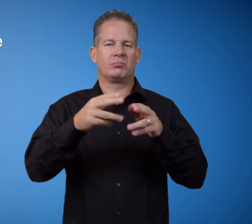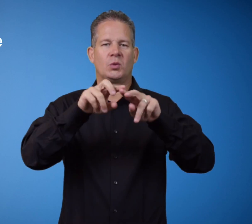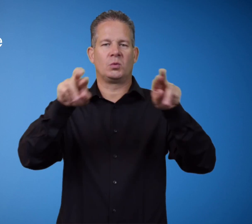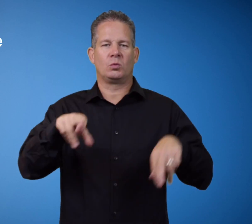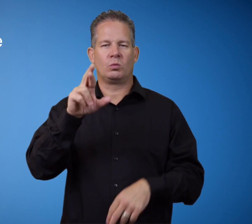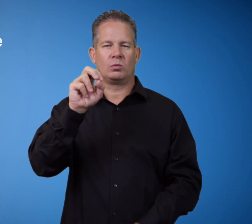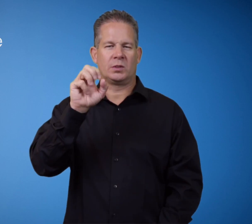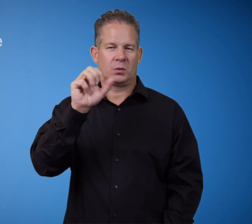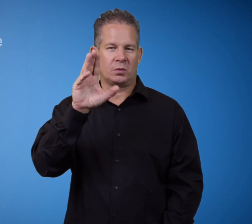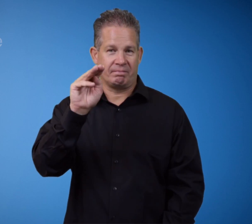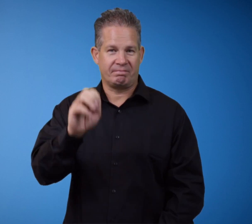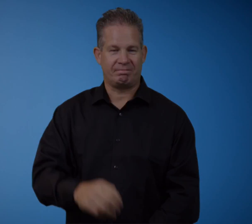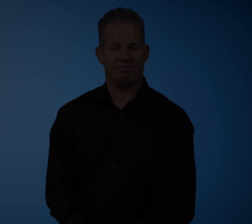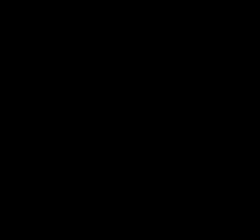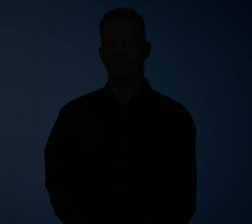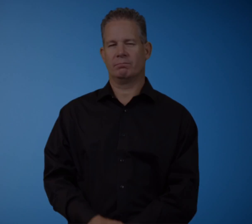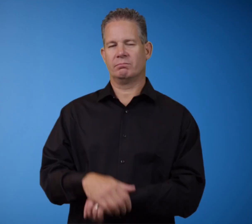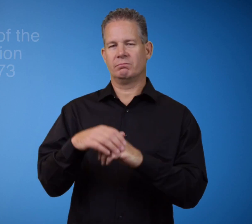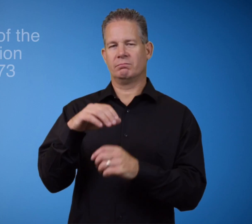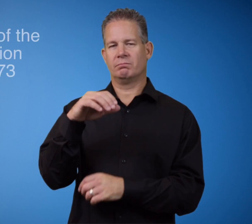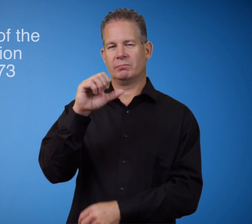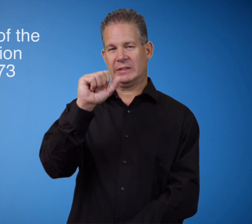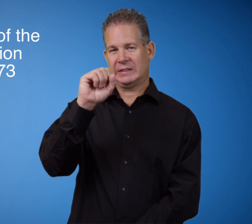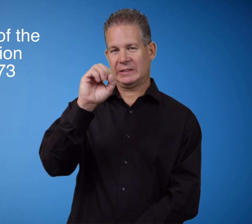This is referred to as a resume.